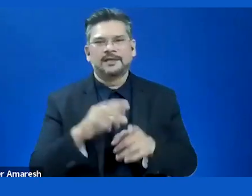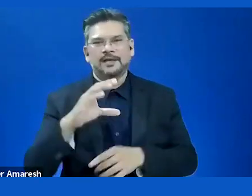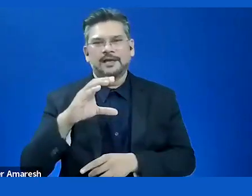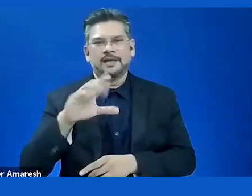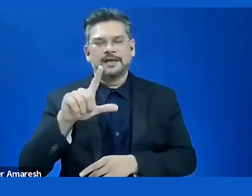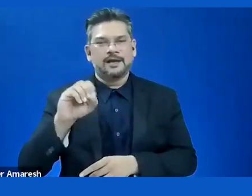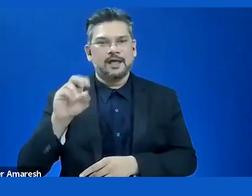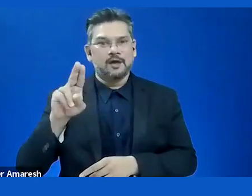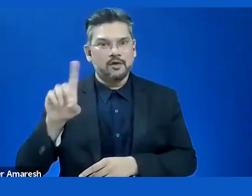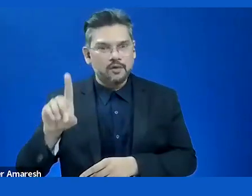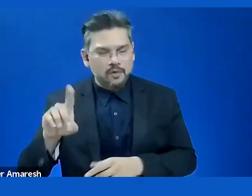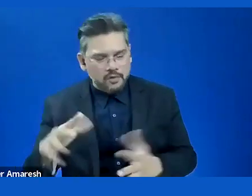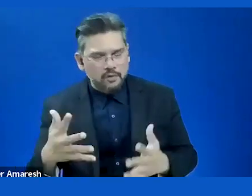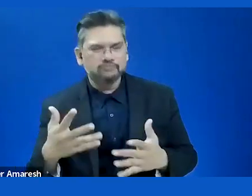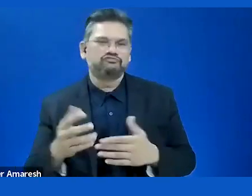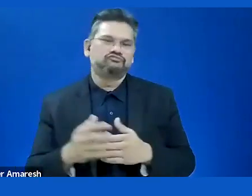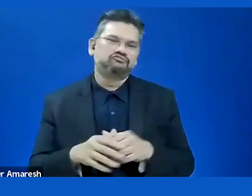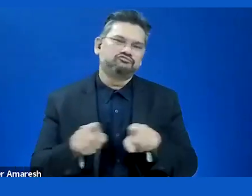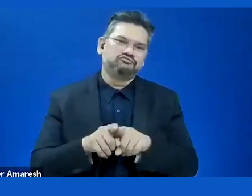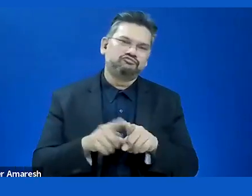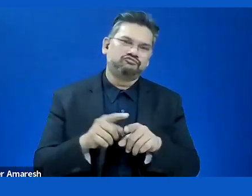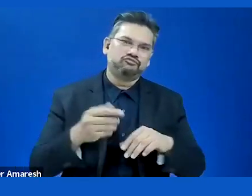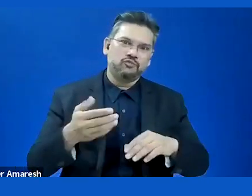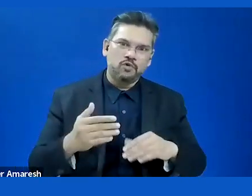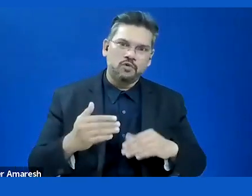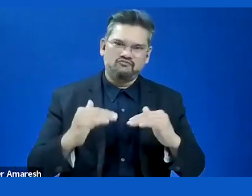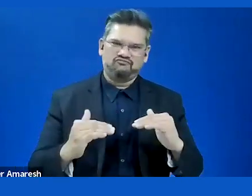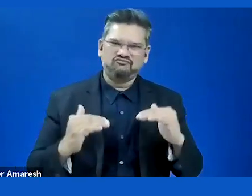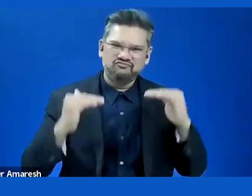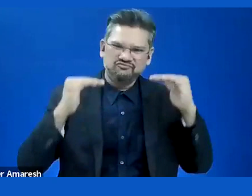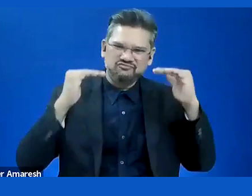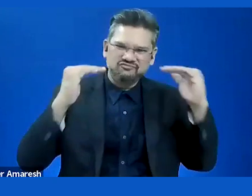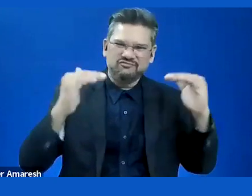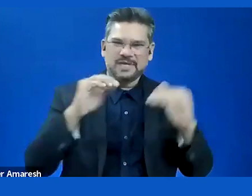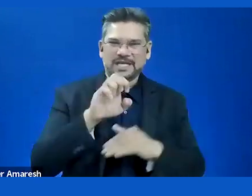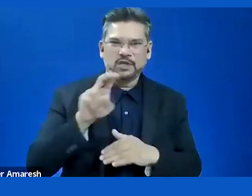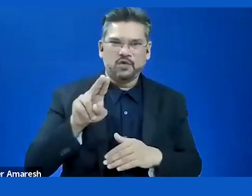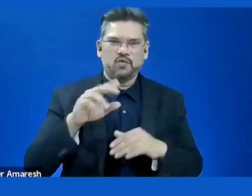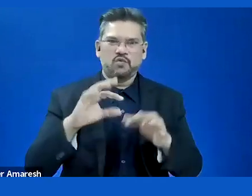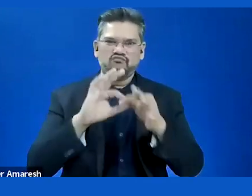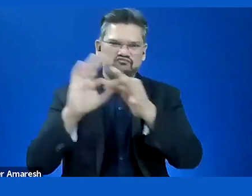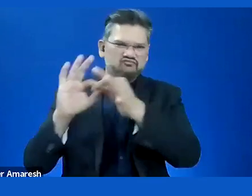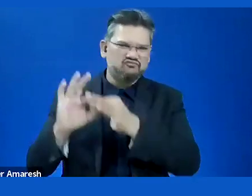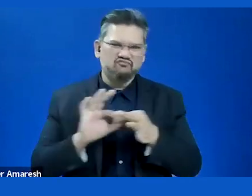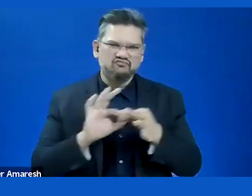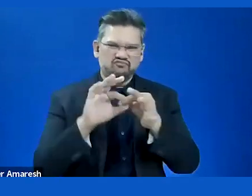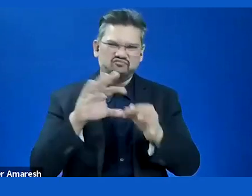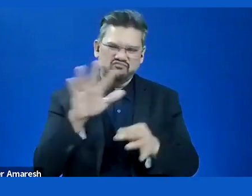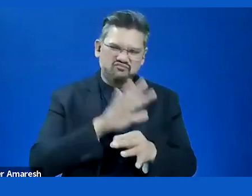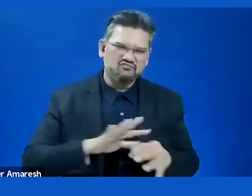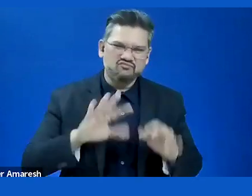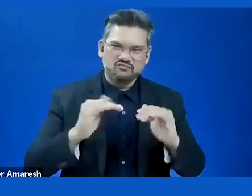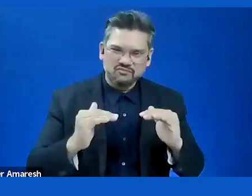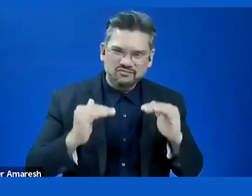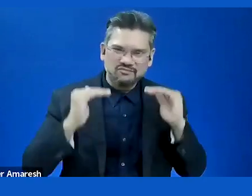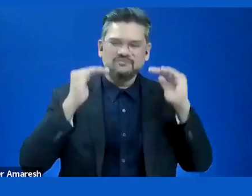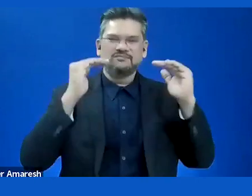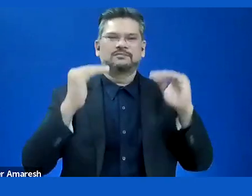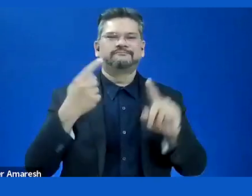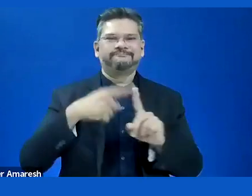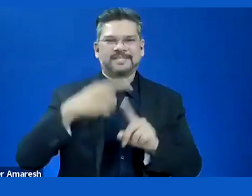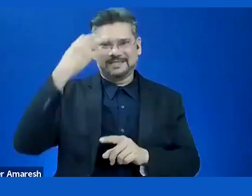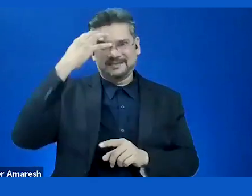EU connectivity, computing, infrastructure and make public services available online.